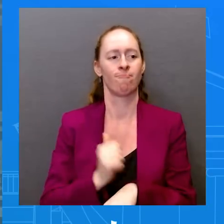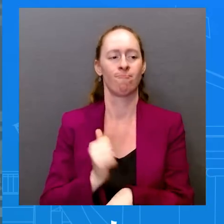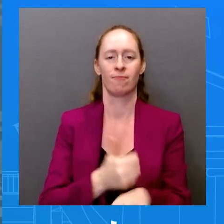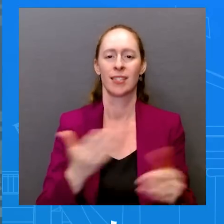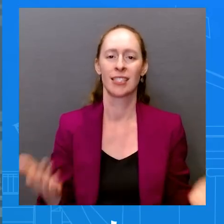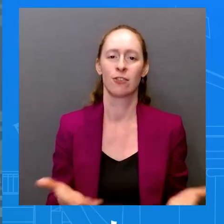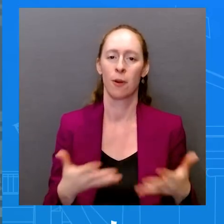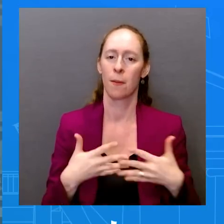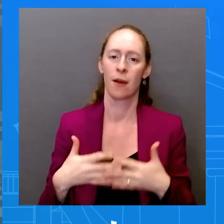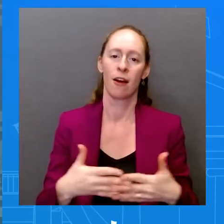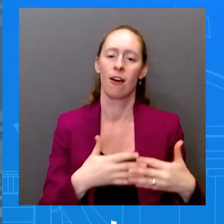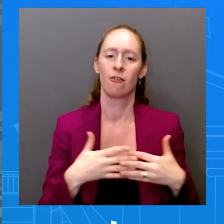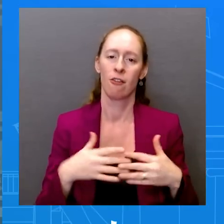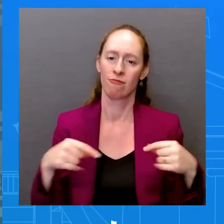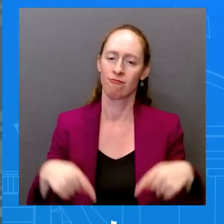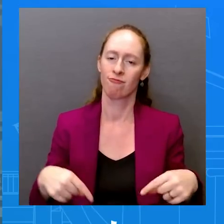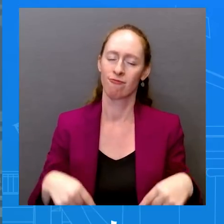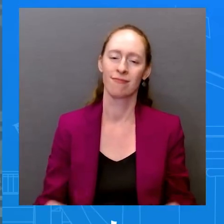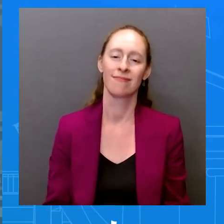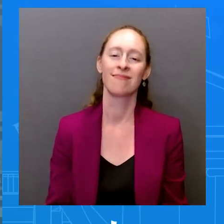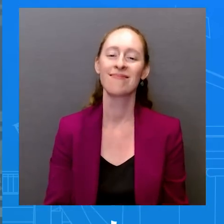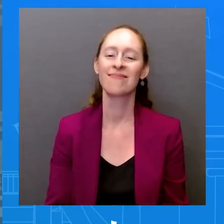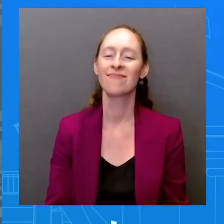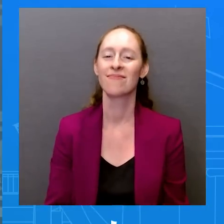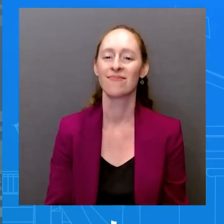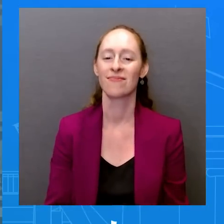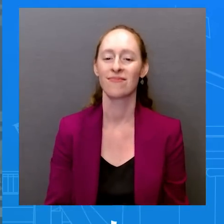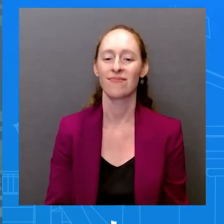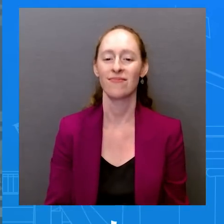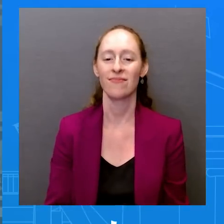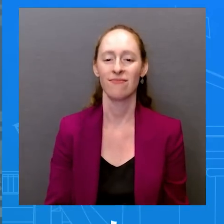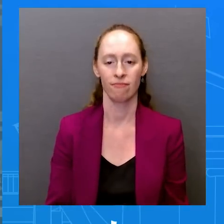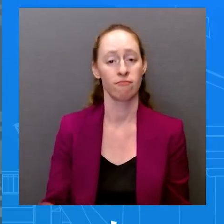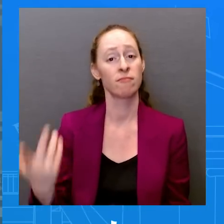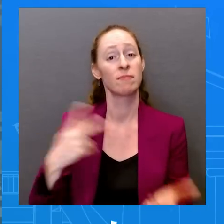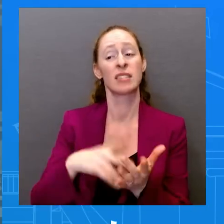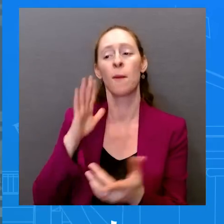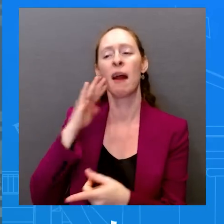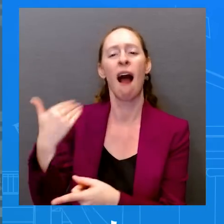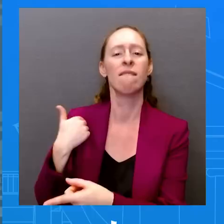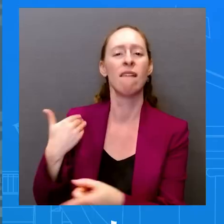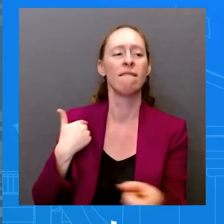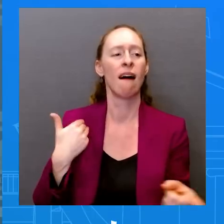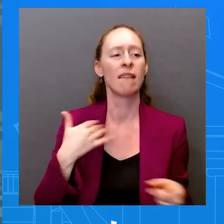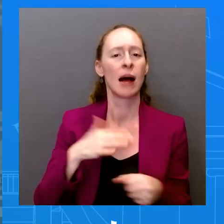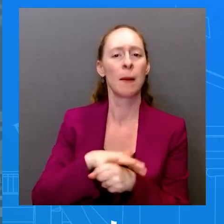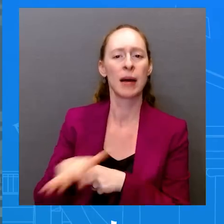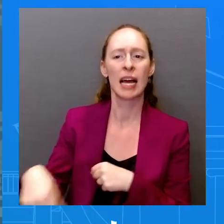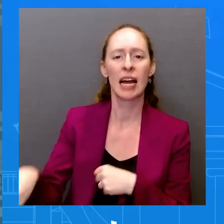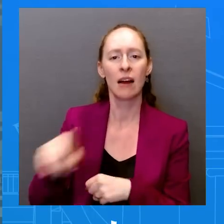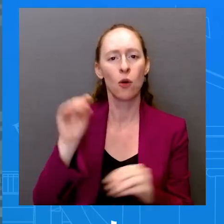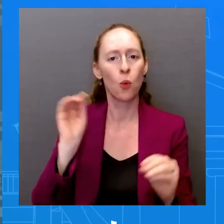and lower costs for Americans. The CHIPS and Science Act is a once-in-a-generation law